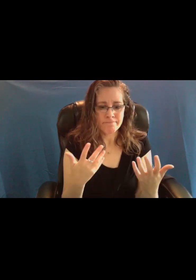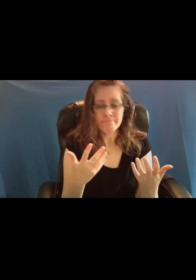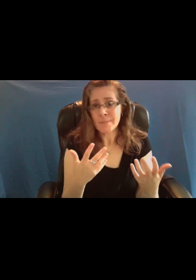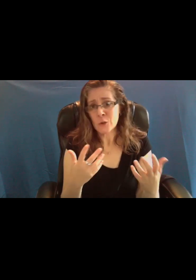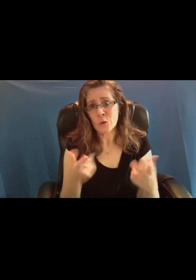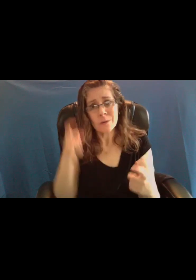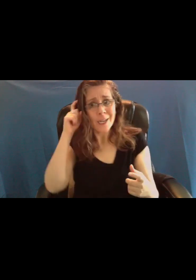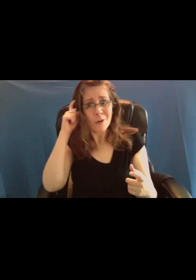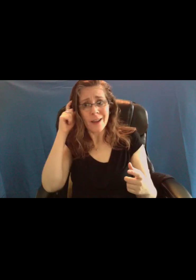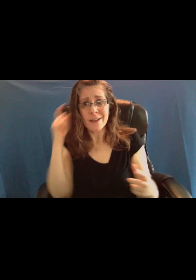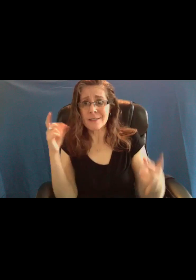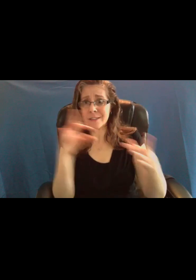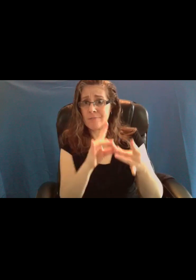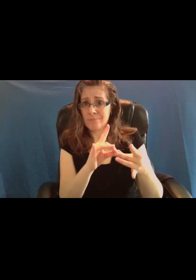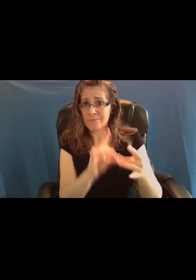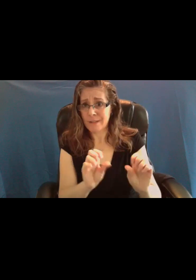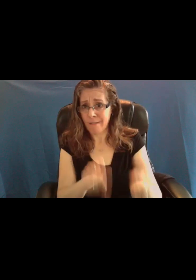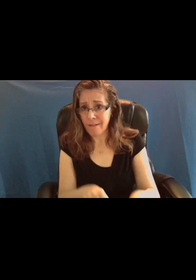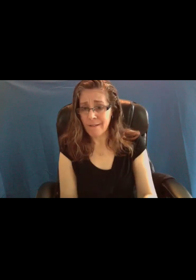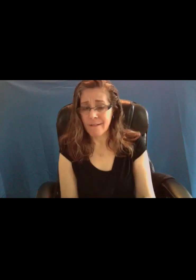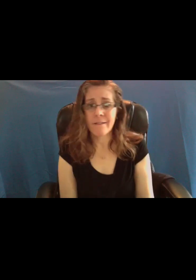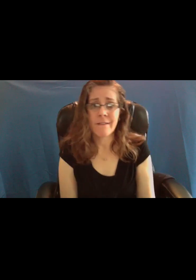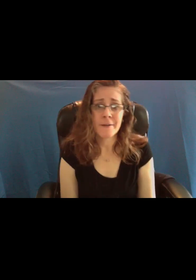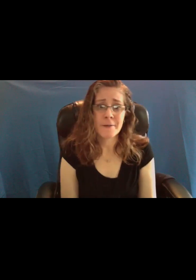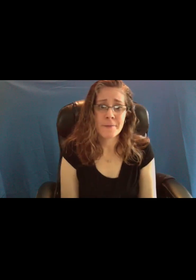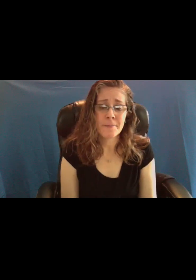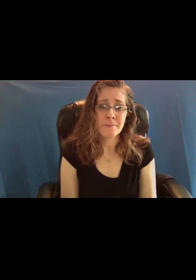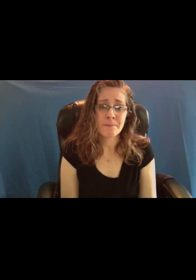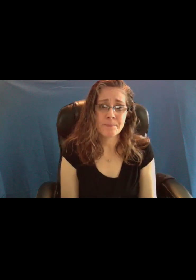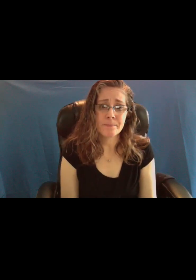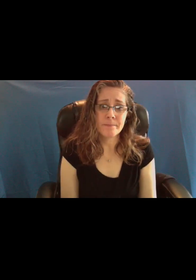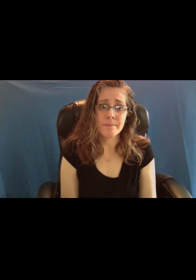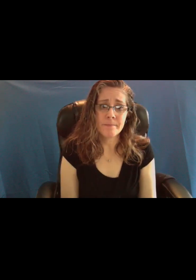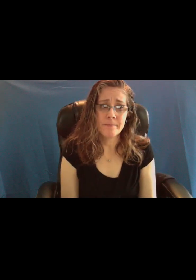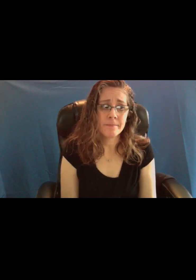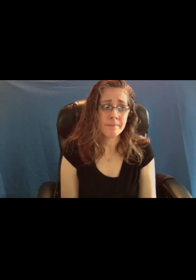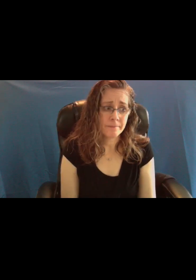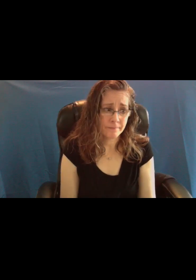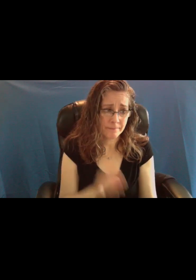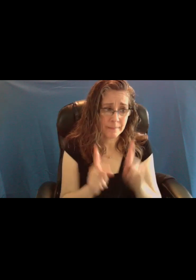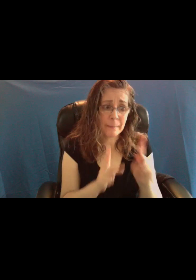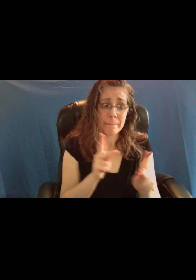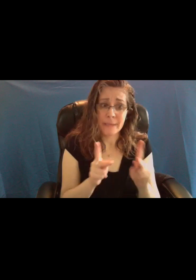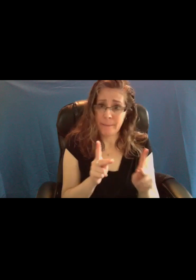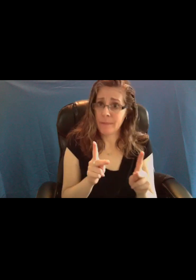assistive listening devices. And people -- or entities rather, should commit to holding meetings in rooms that have audio